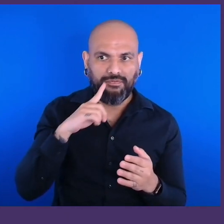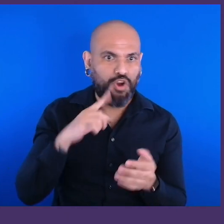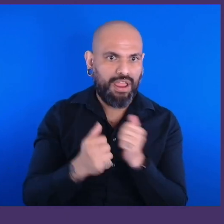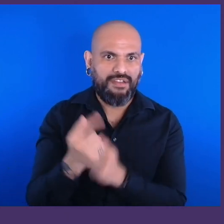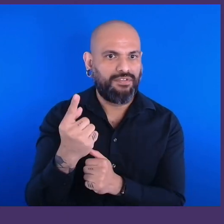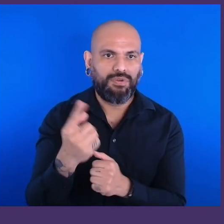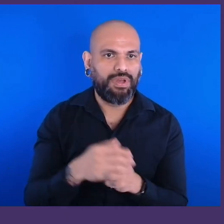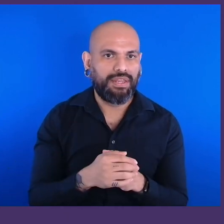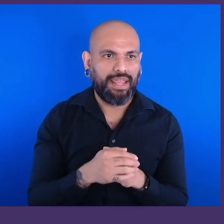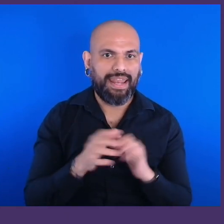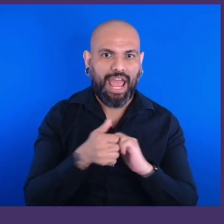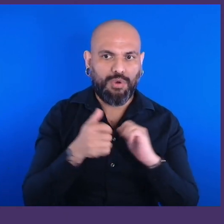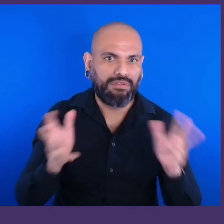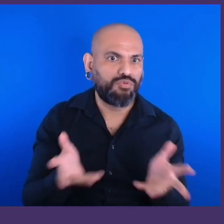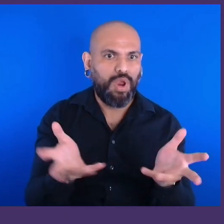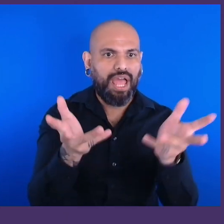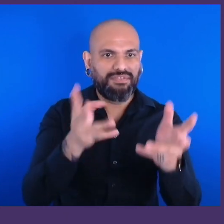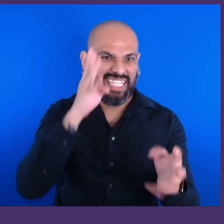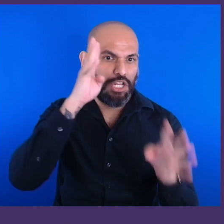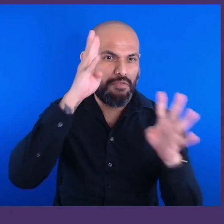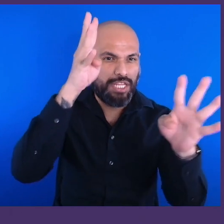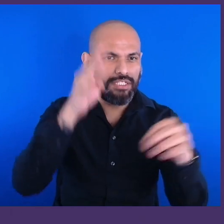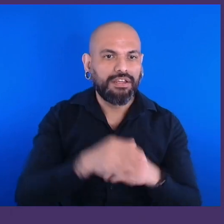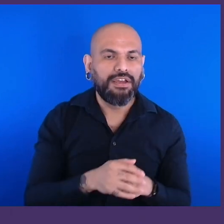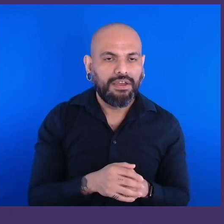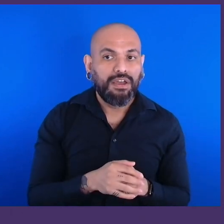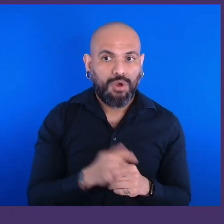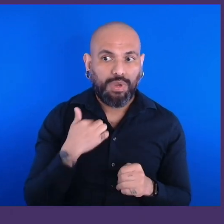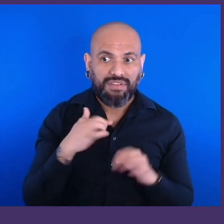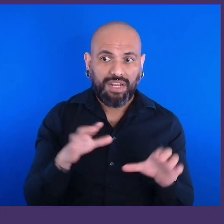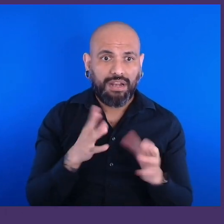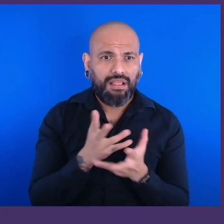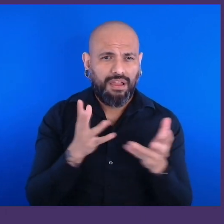And we've done a lot of progress over the years all together, but there's still work to be done